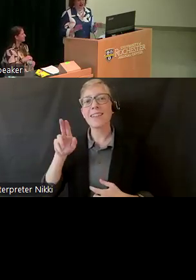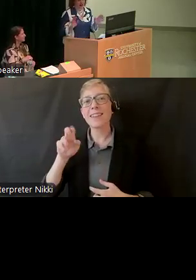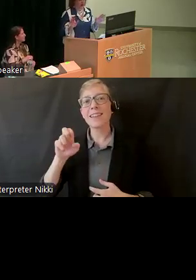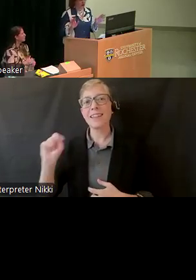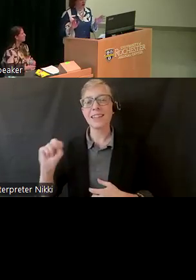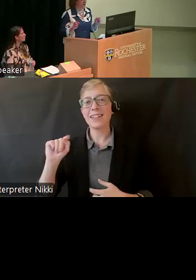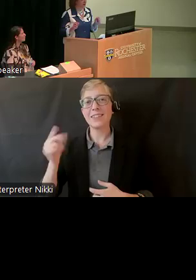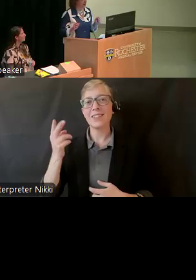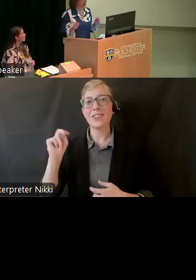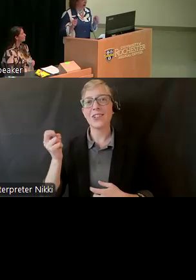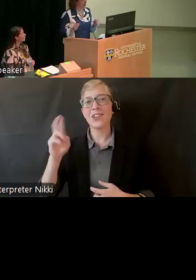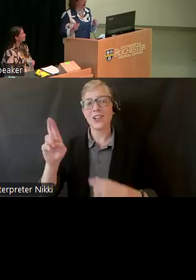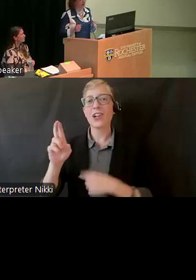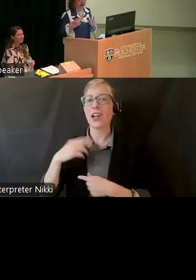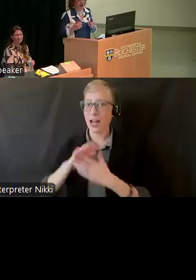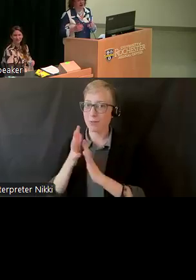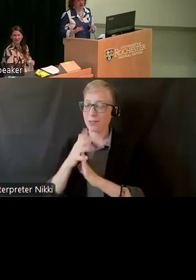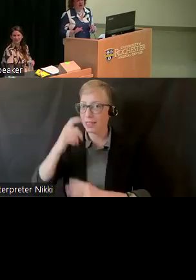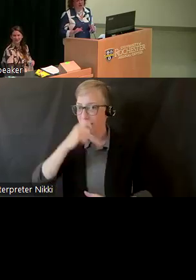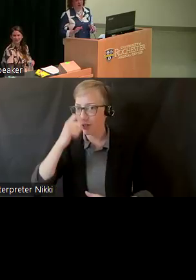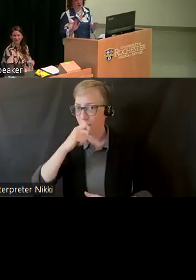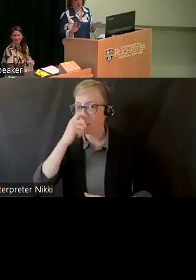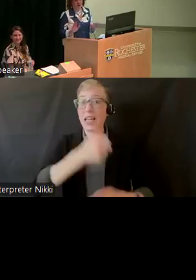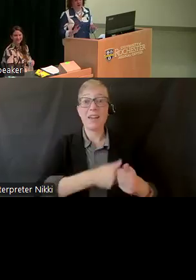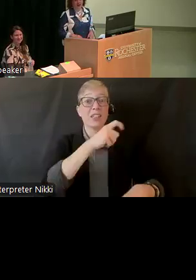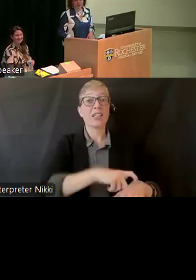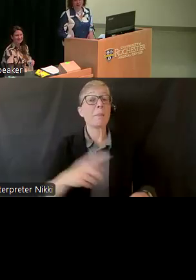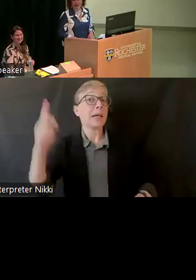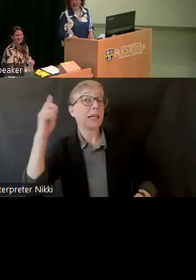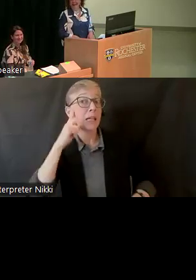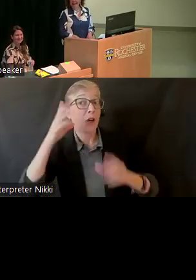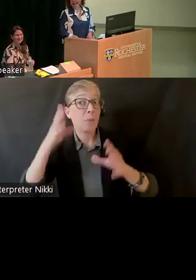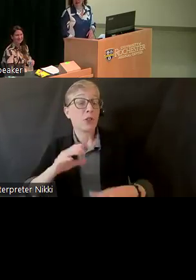I hear somebody cough I'm like I forgot my cough drops so I'm hoping somebody can maybe